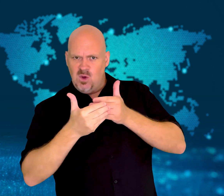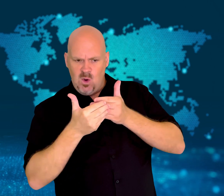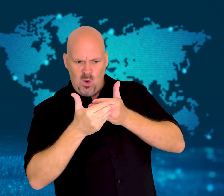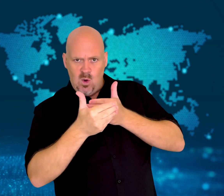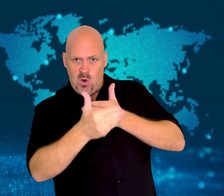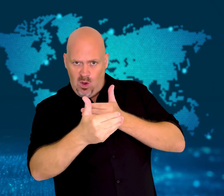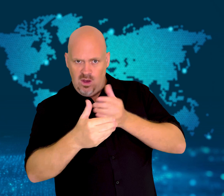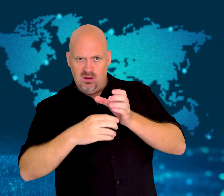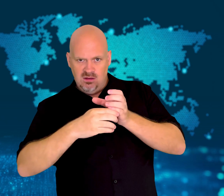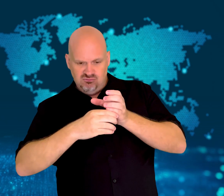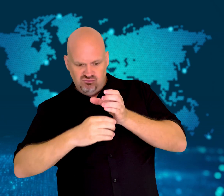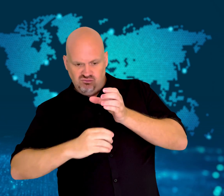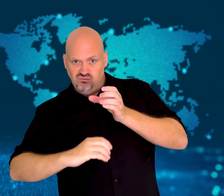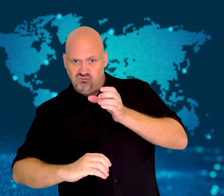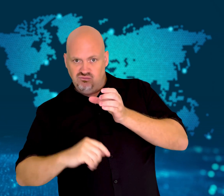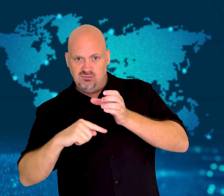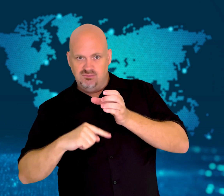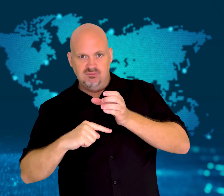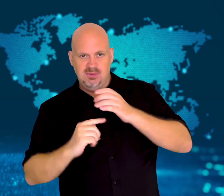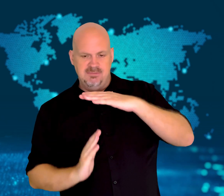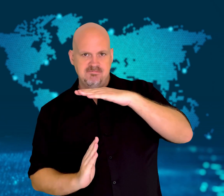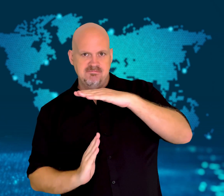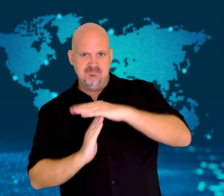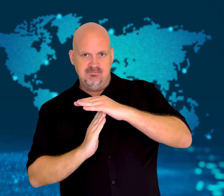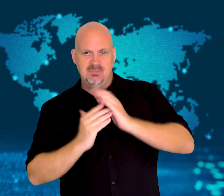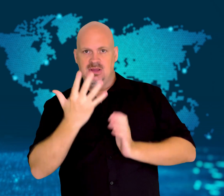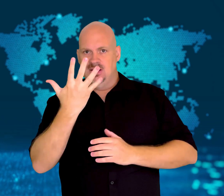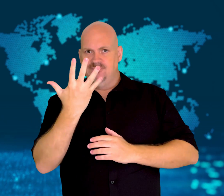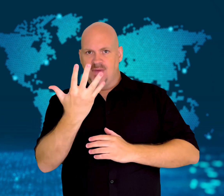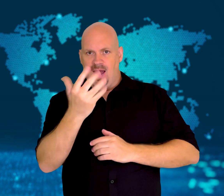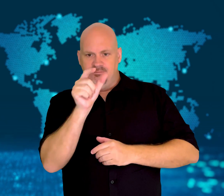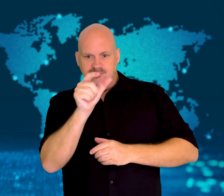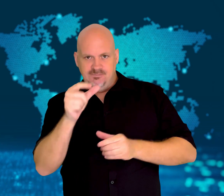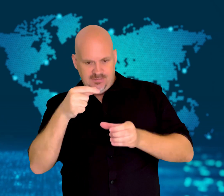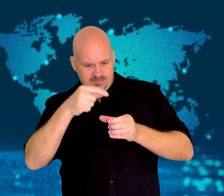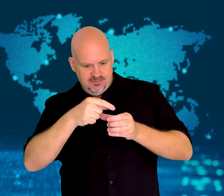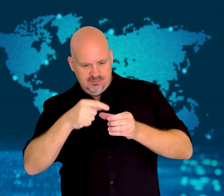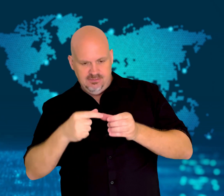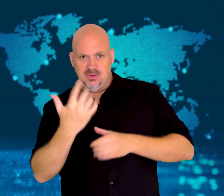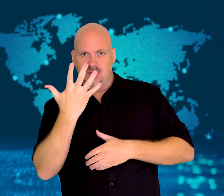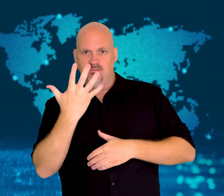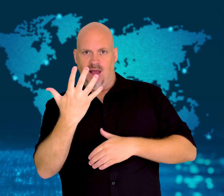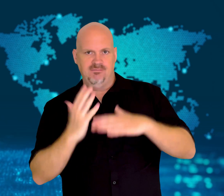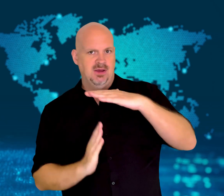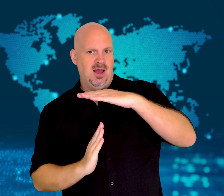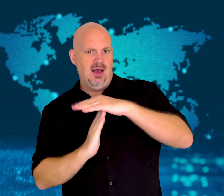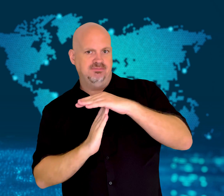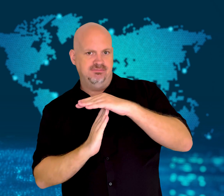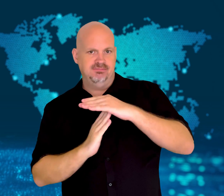to be permanently limited to no more than five rounds.